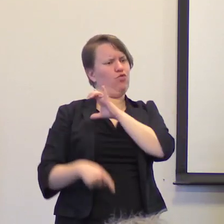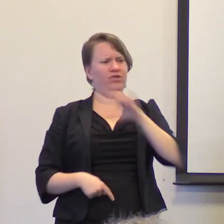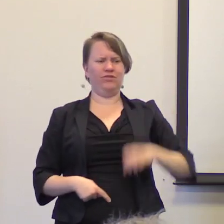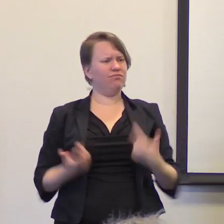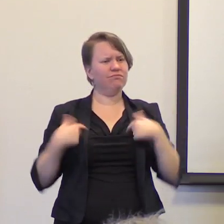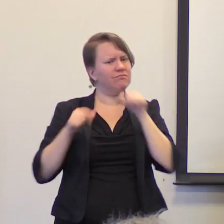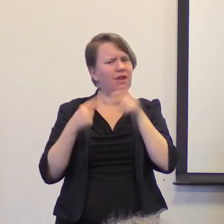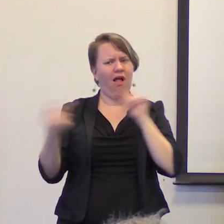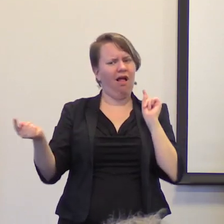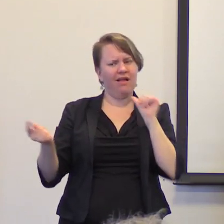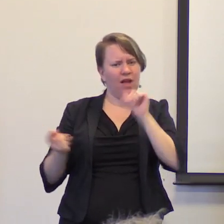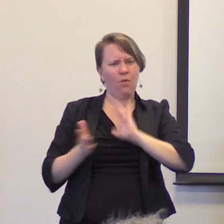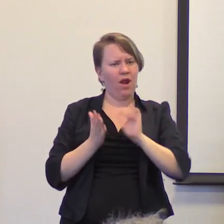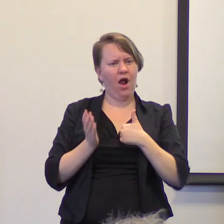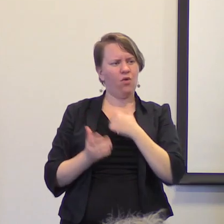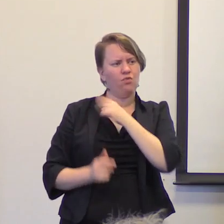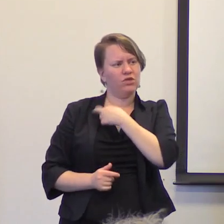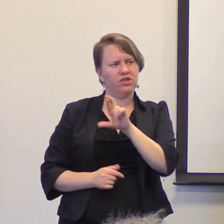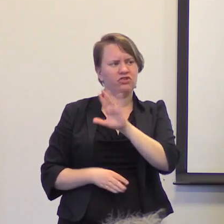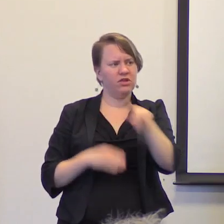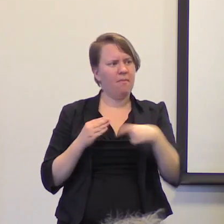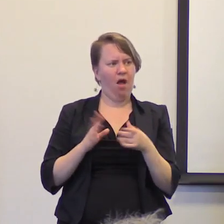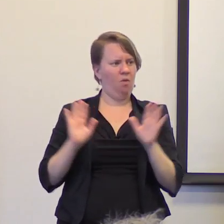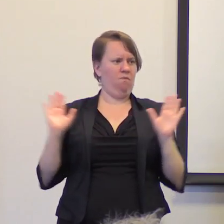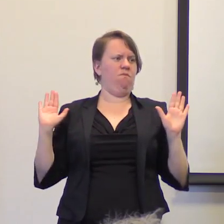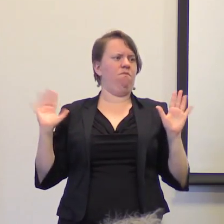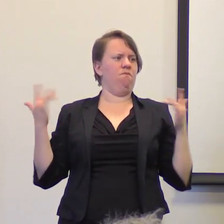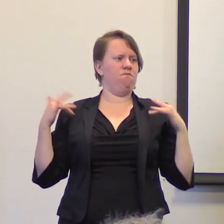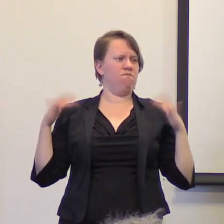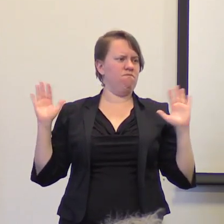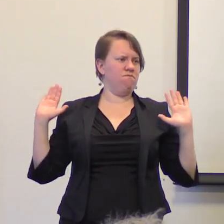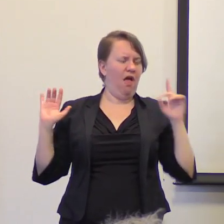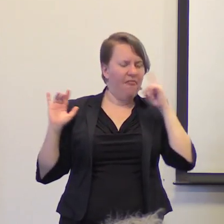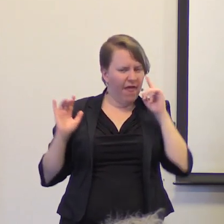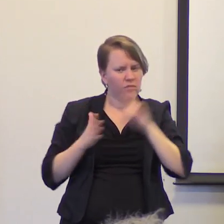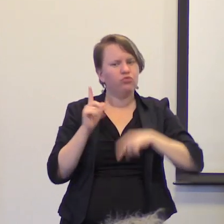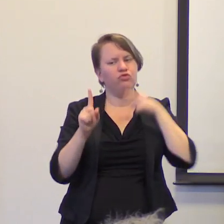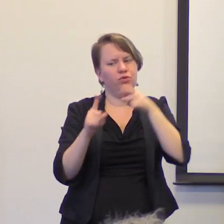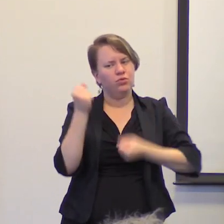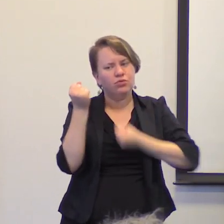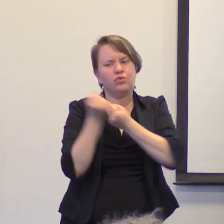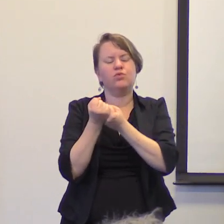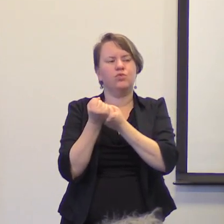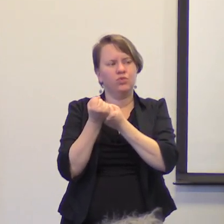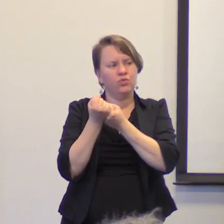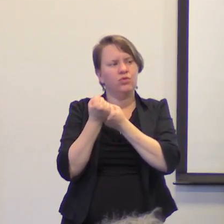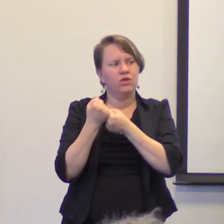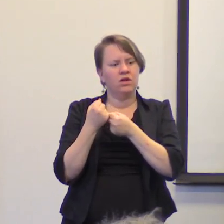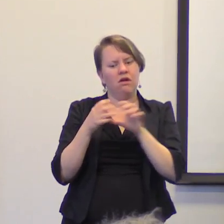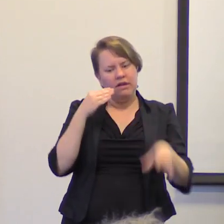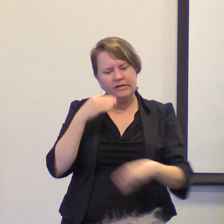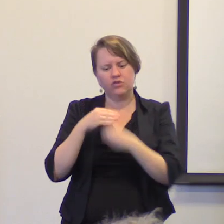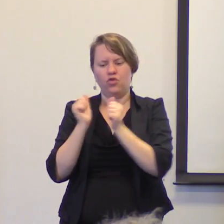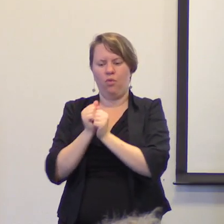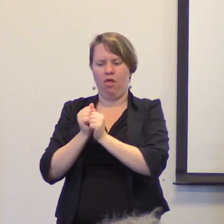This is not what our religion is about. That's what we should be doing in addition to litigation, which is only going to have